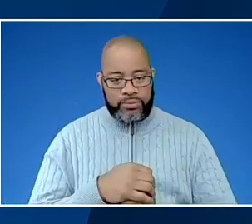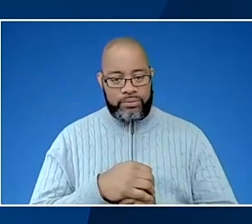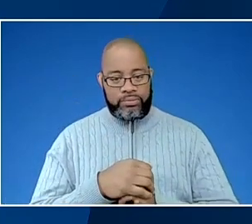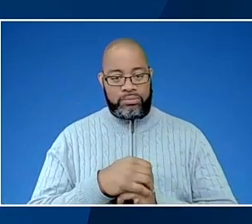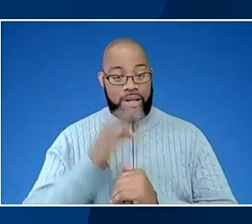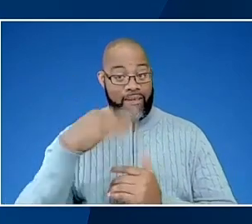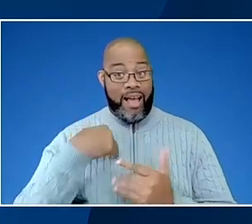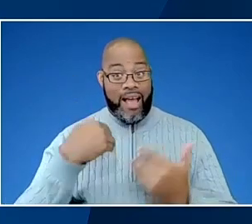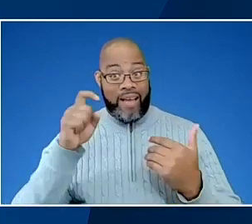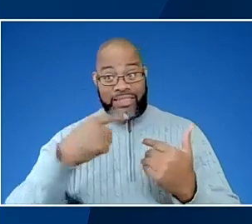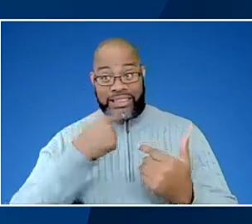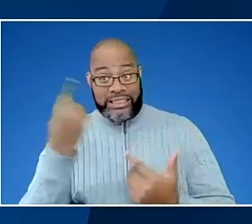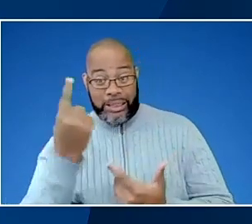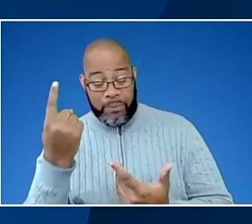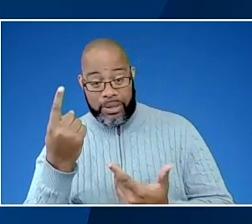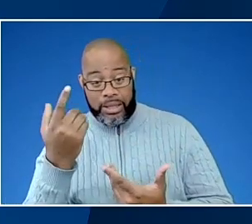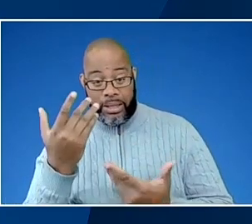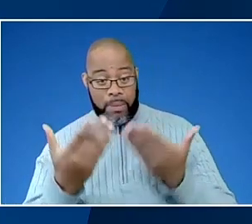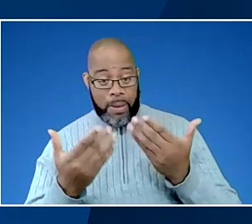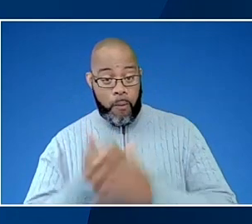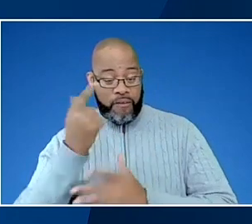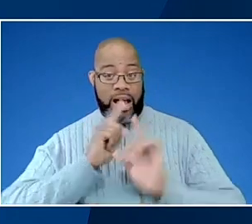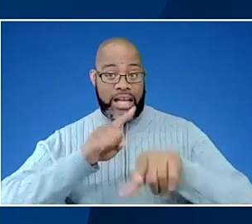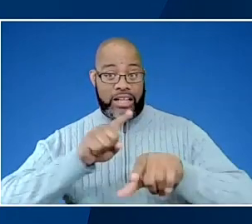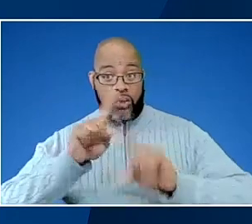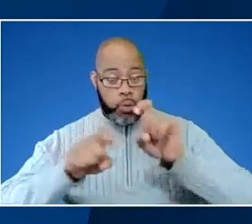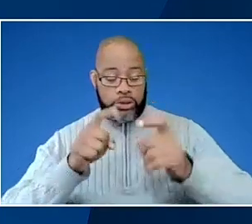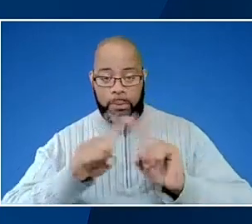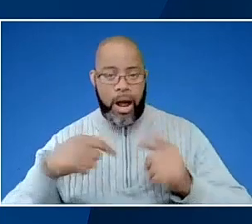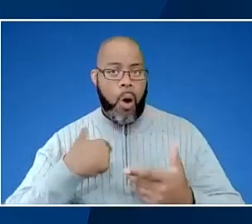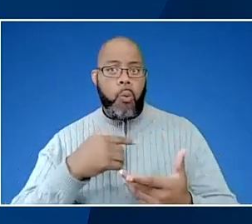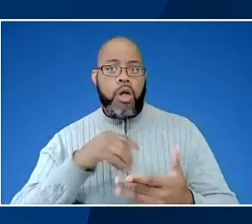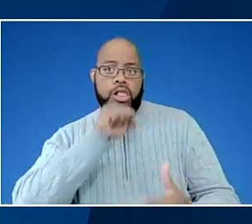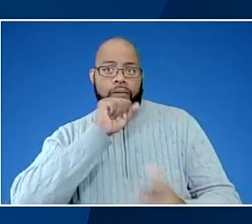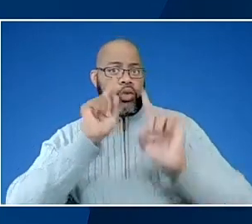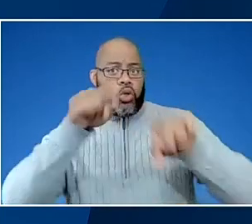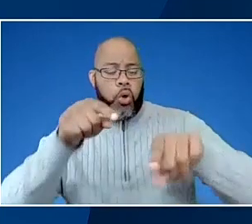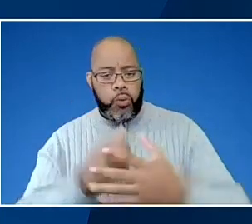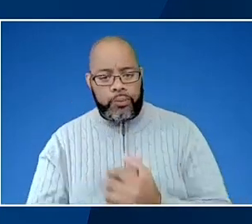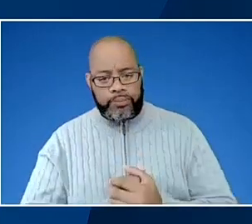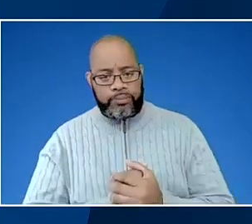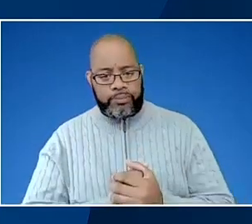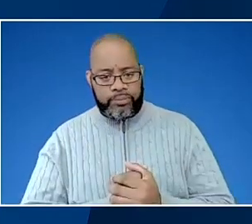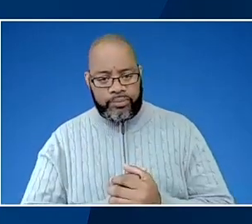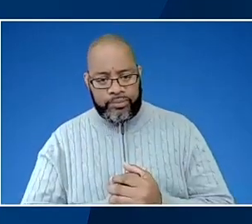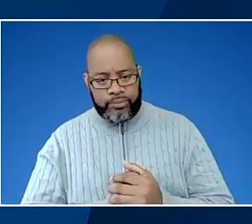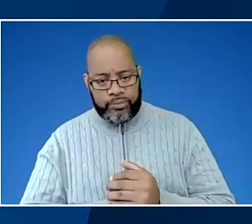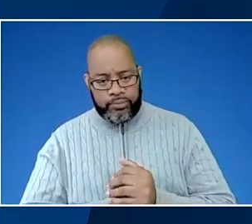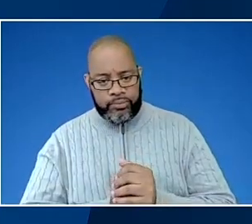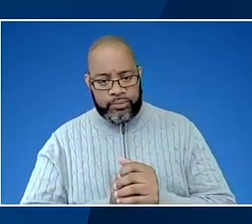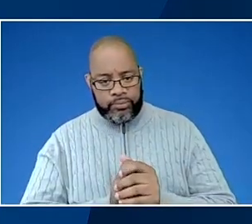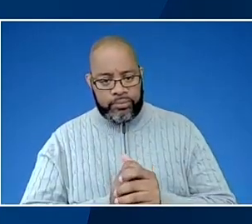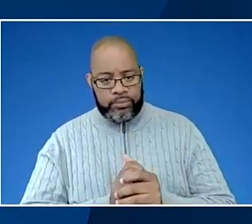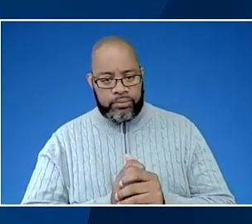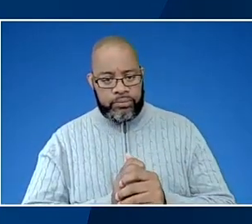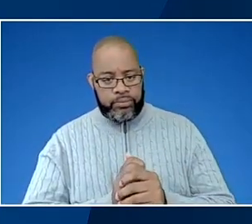say- maybe mostly for answering questions or something like that. But I would love to be there to- I was- I want to- I keep